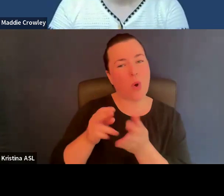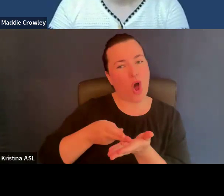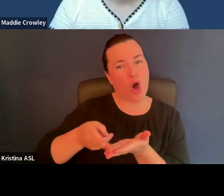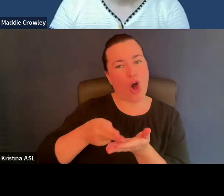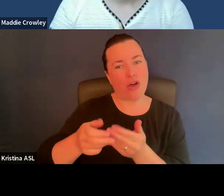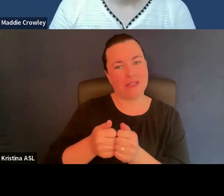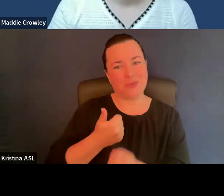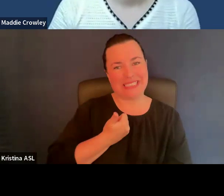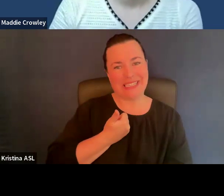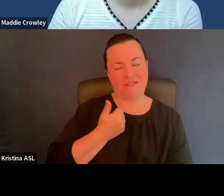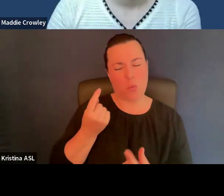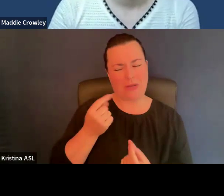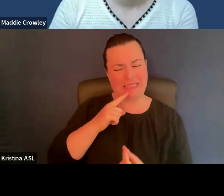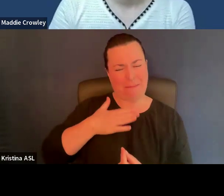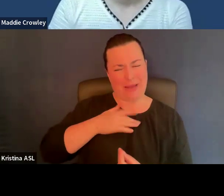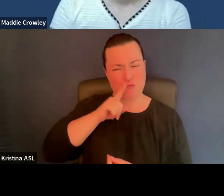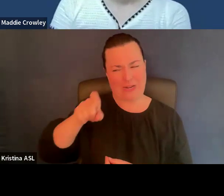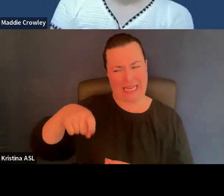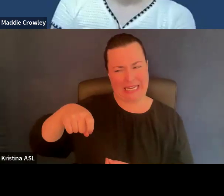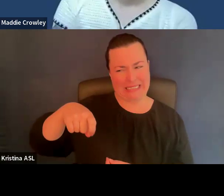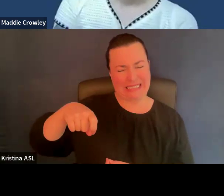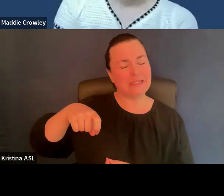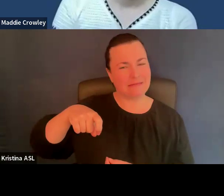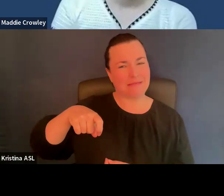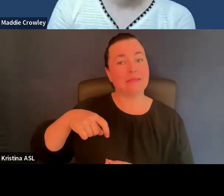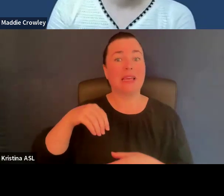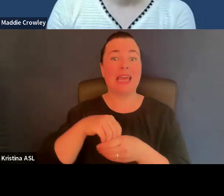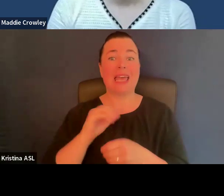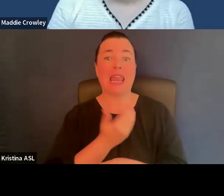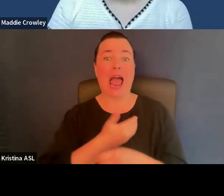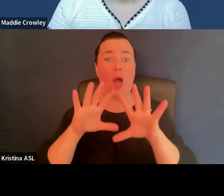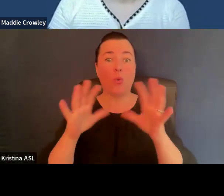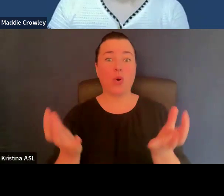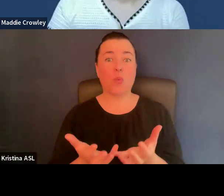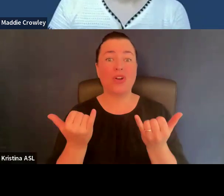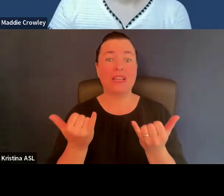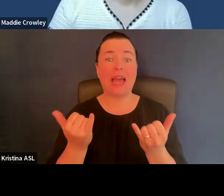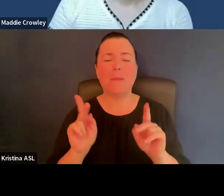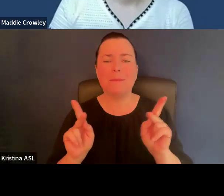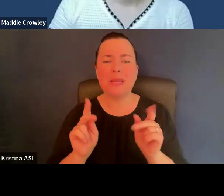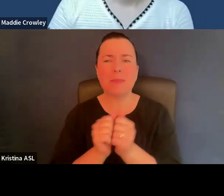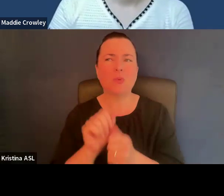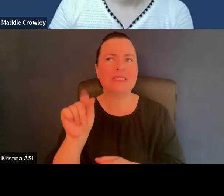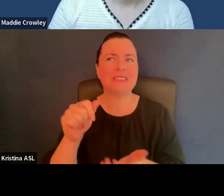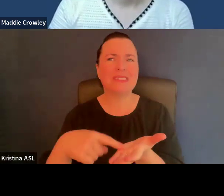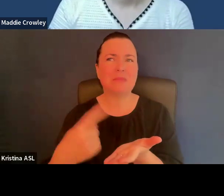We live in a world where, you know, people with disabilities are sometimes ashamed to ask for what they need.